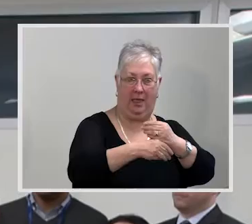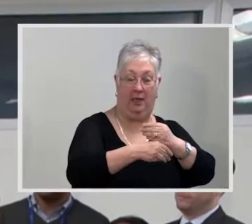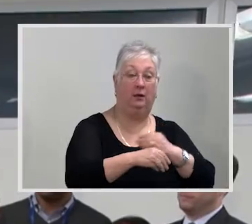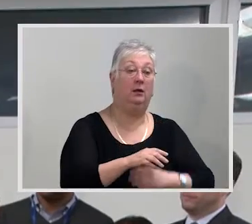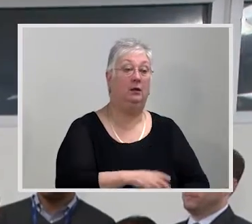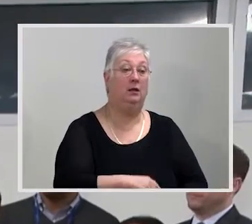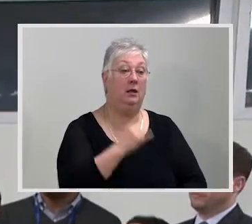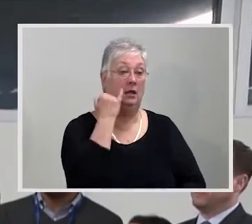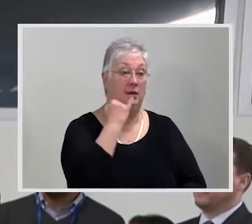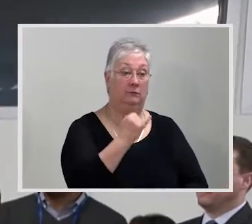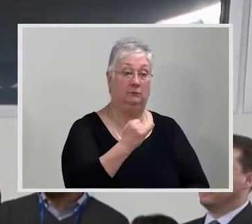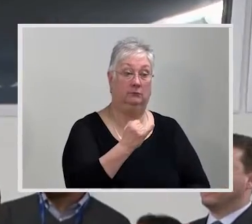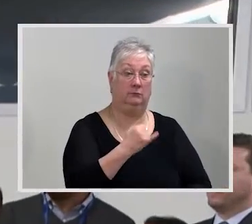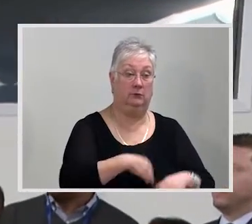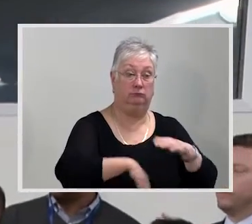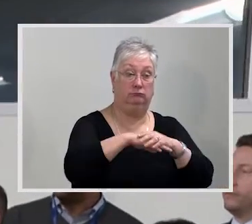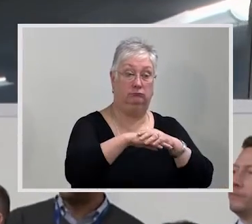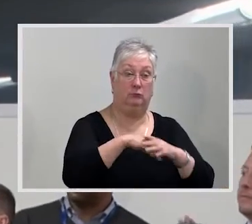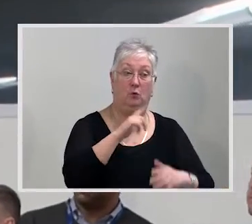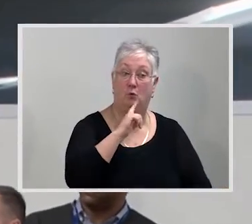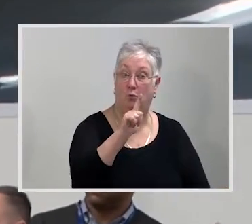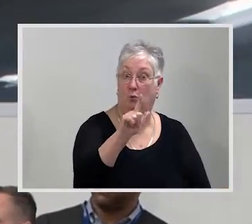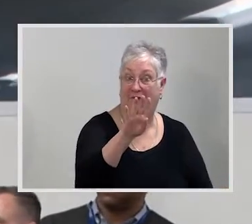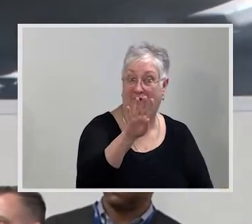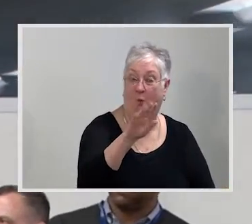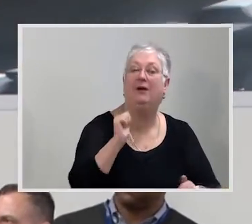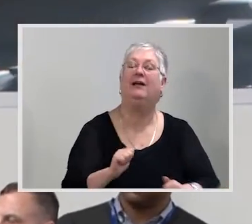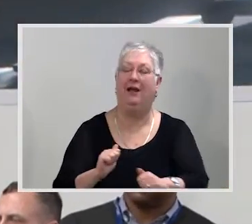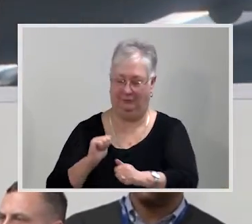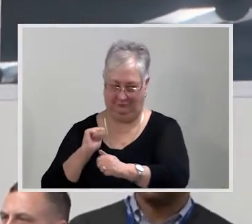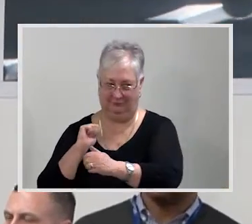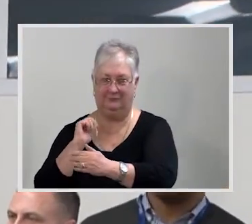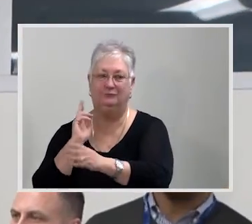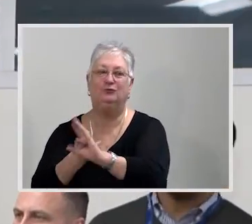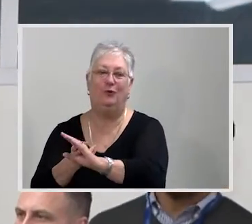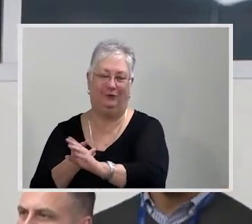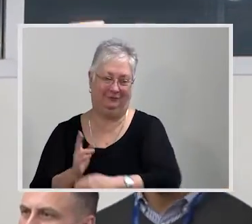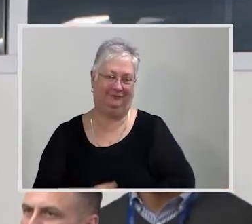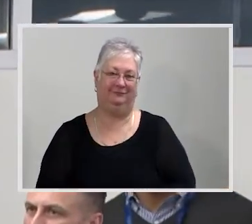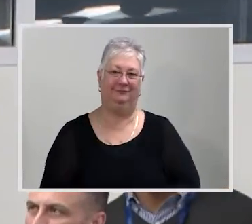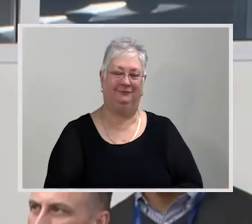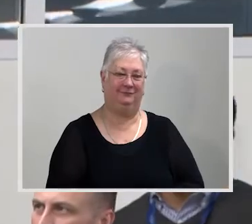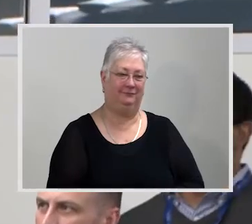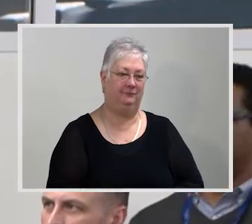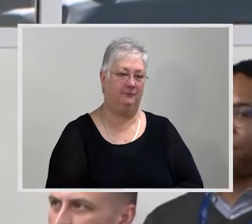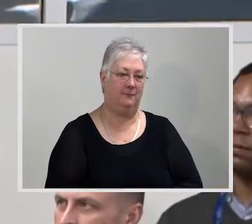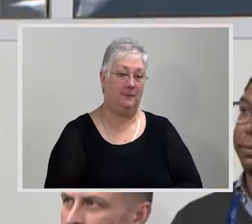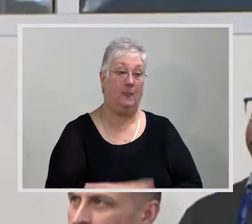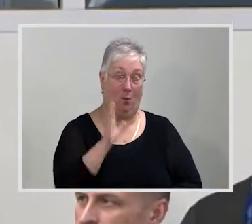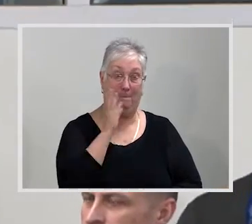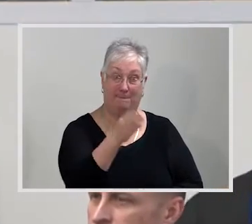YOU CAN JOIN MPD AS A CADET. WE'LL PAY YOU AS A CADET.